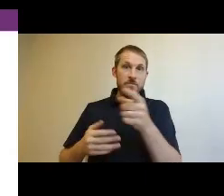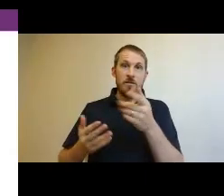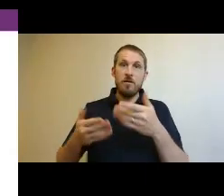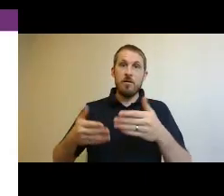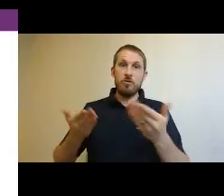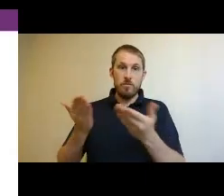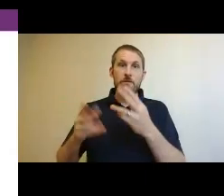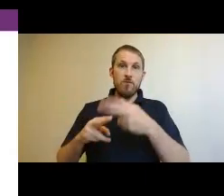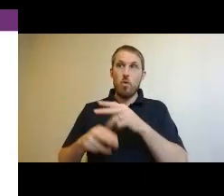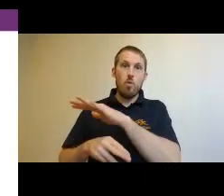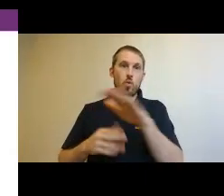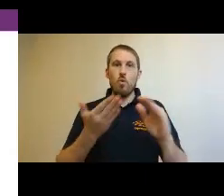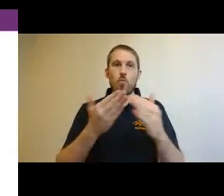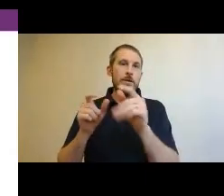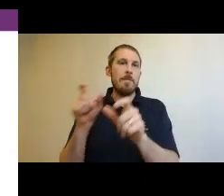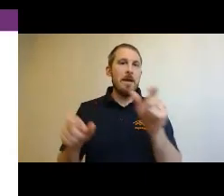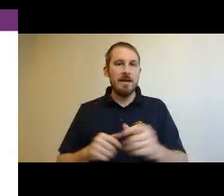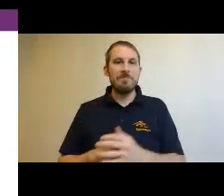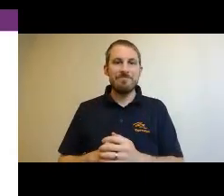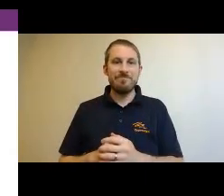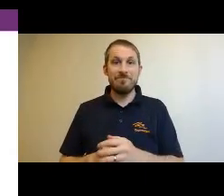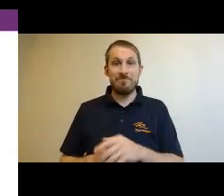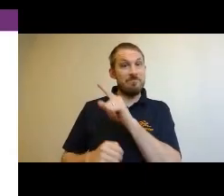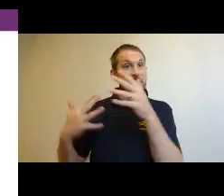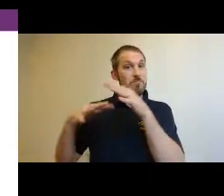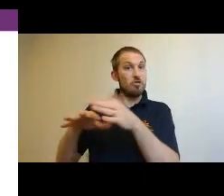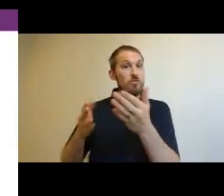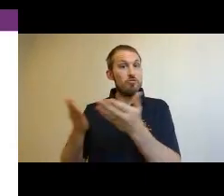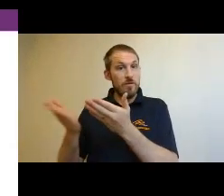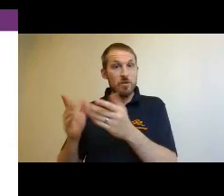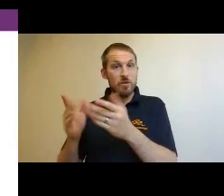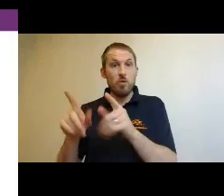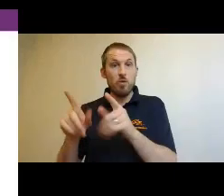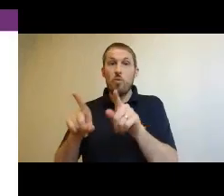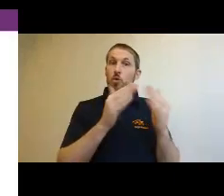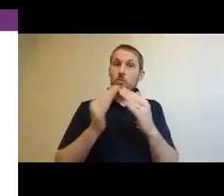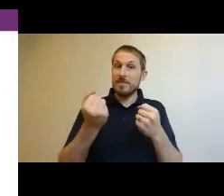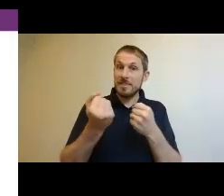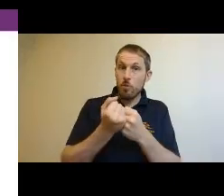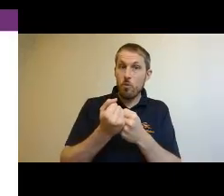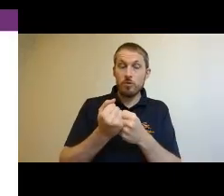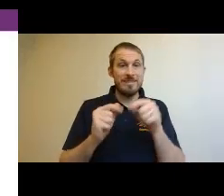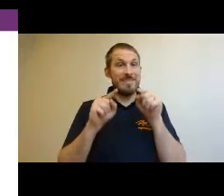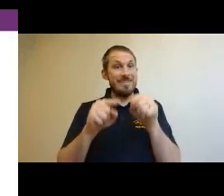And in addition to mainstream services, community supports play an equally important role.